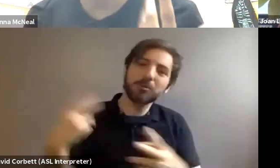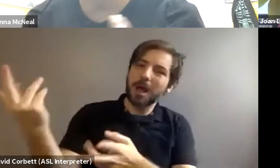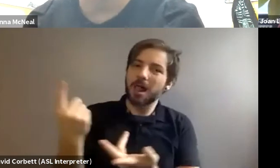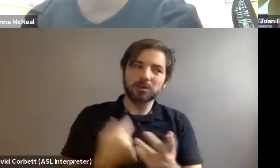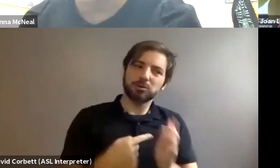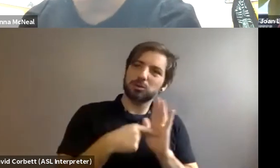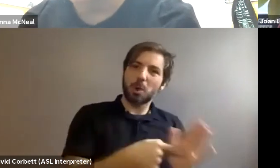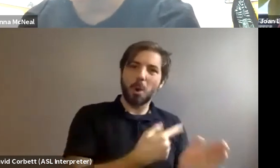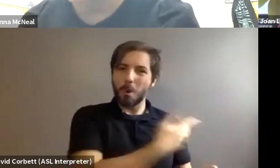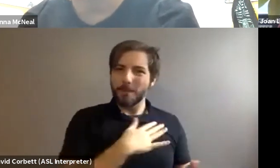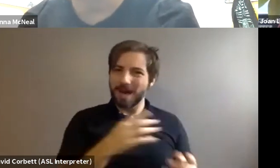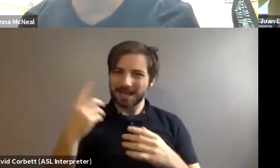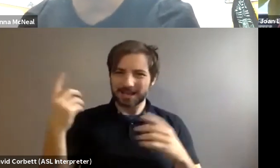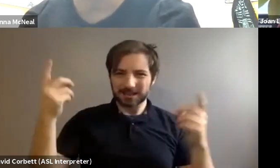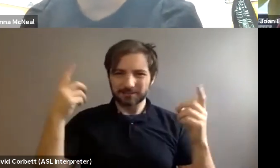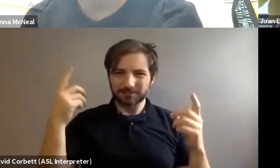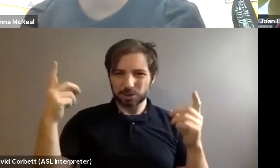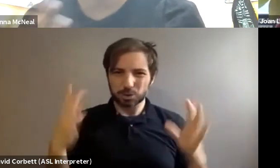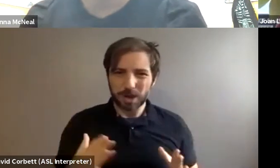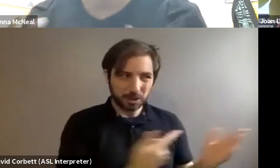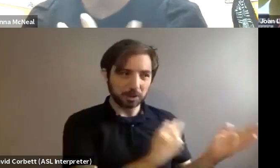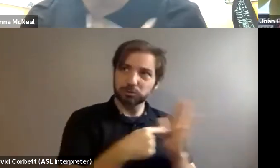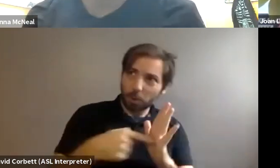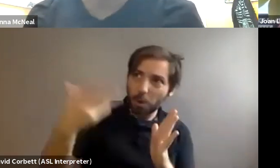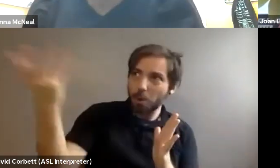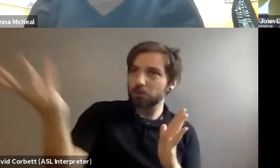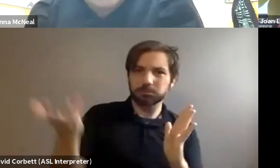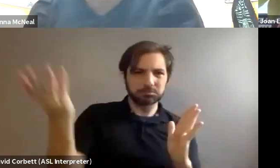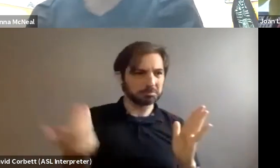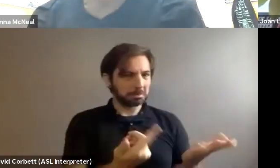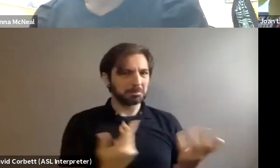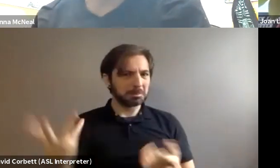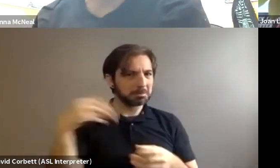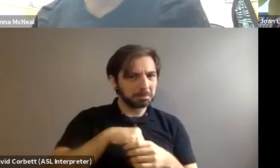is one thing that i think that we could do a lot of that is word to mouth but i mean